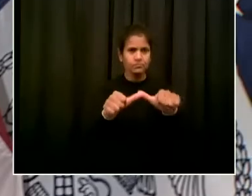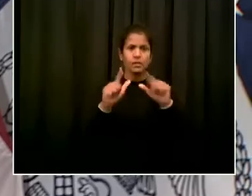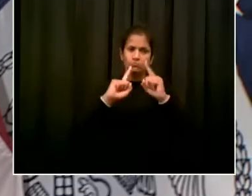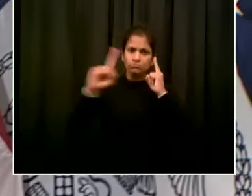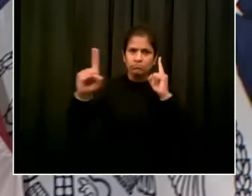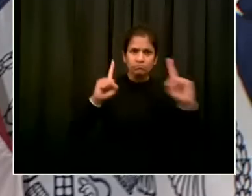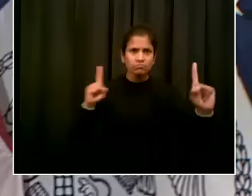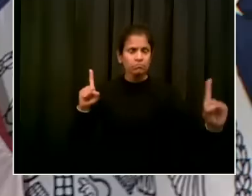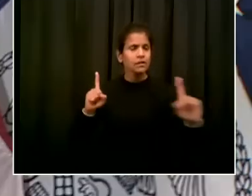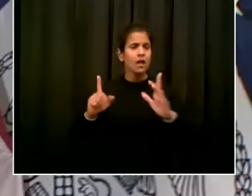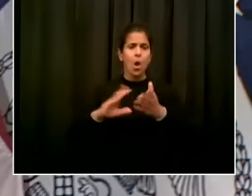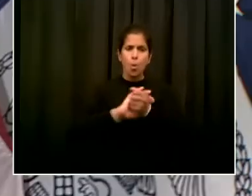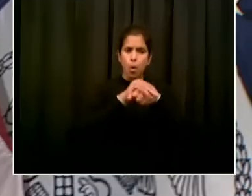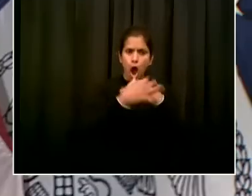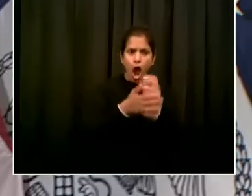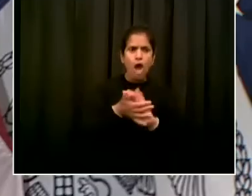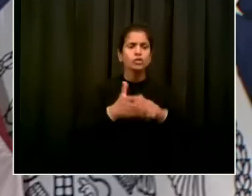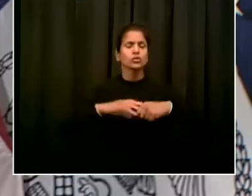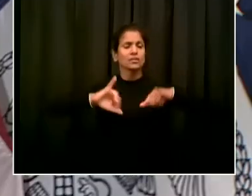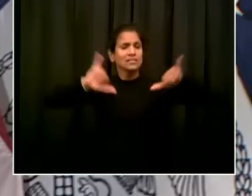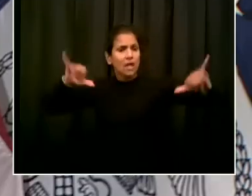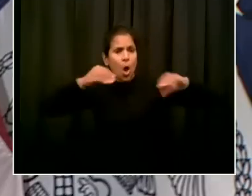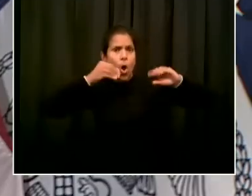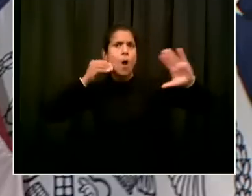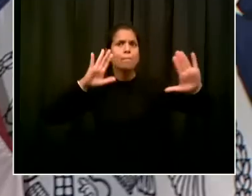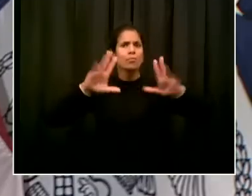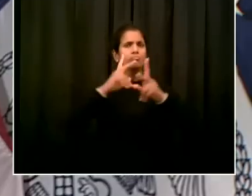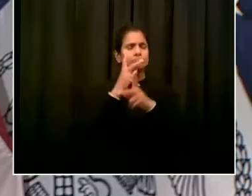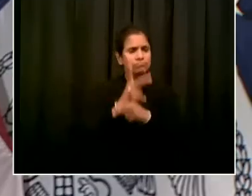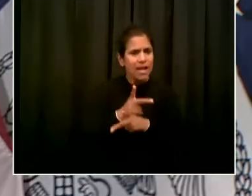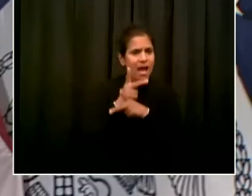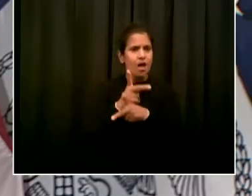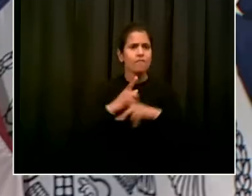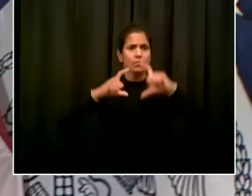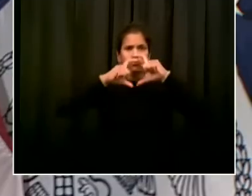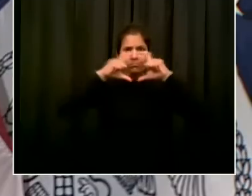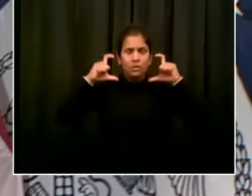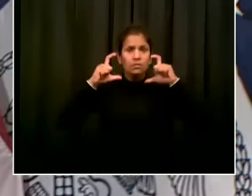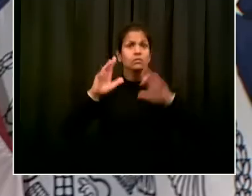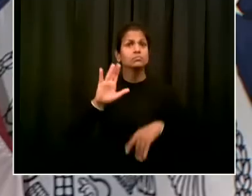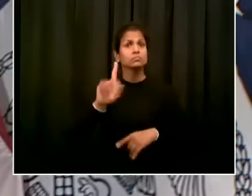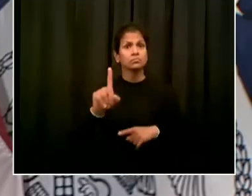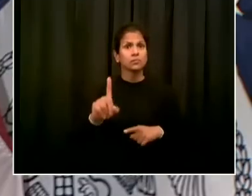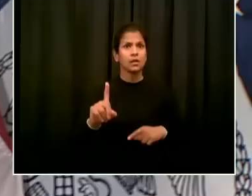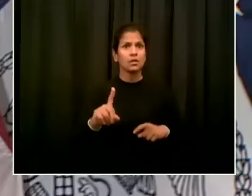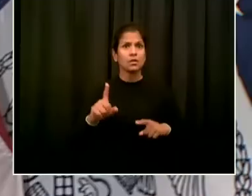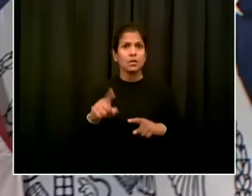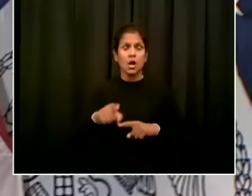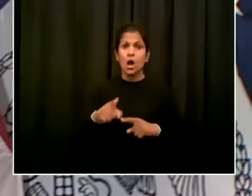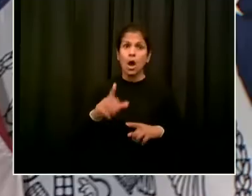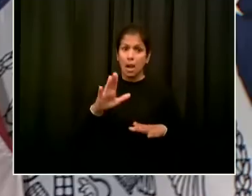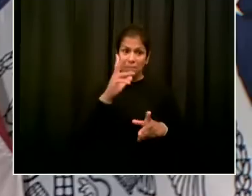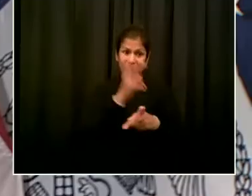EFFORTS. AND KEEP MAKING VERY CLEAR TO PEOPLE THAT